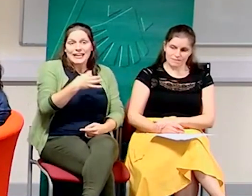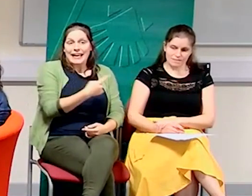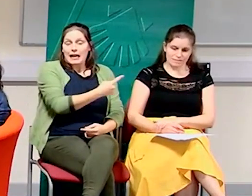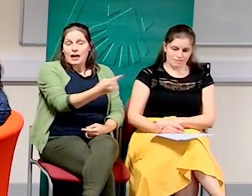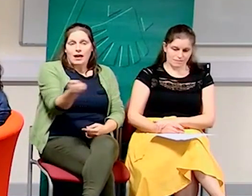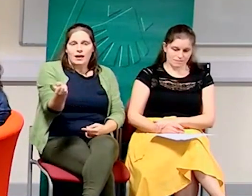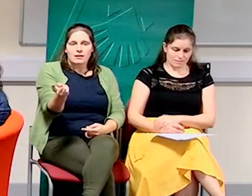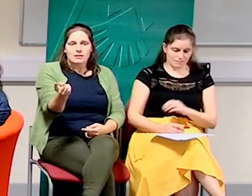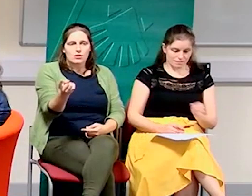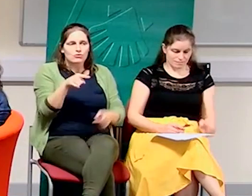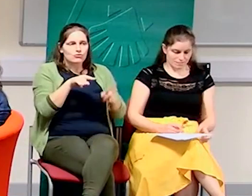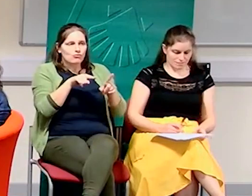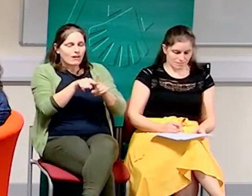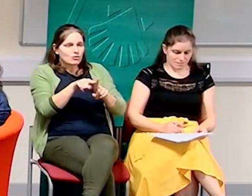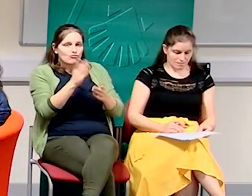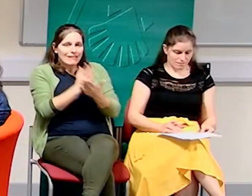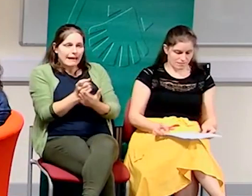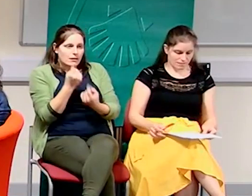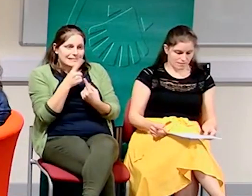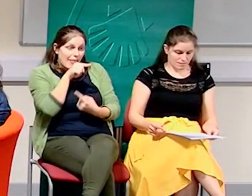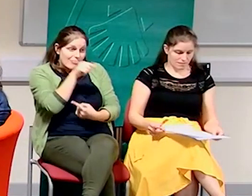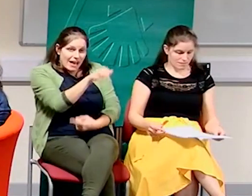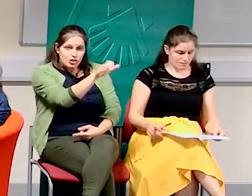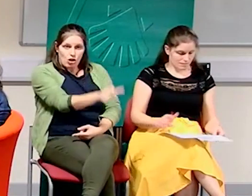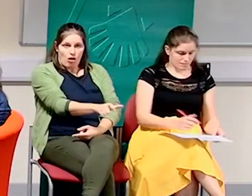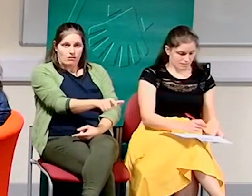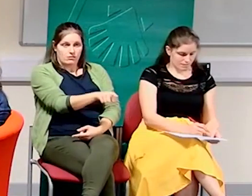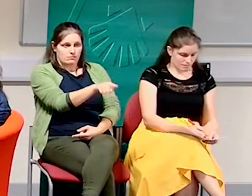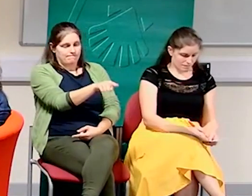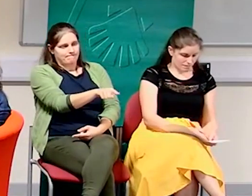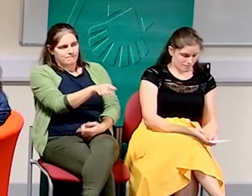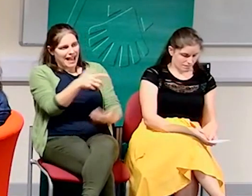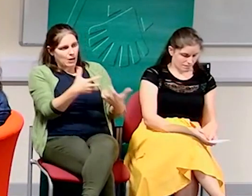it's that desire to really know what works for that child and young person makes such